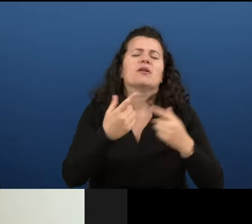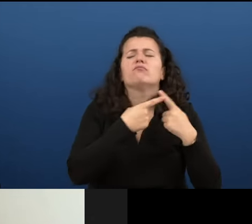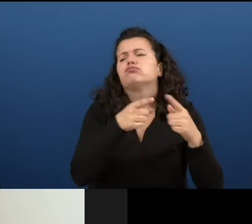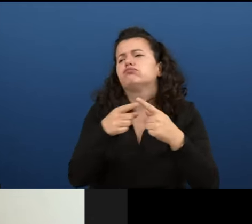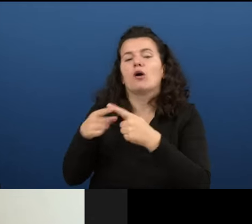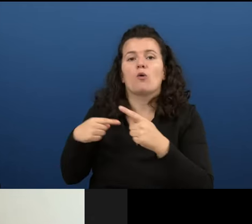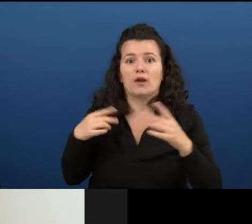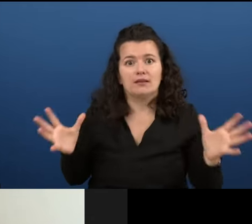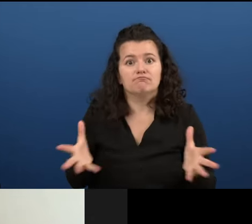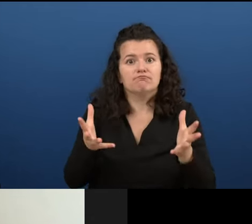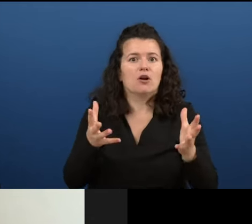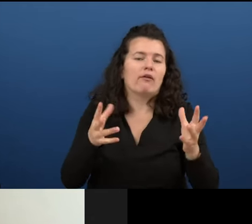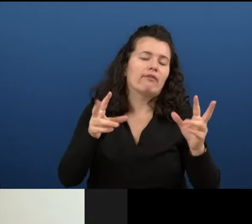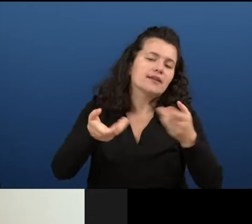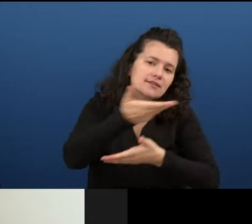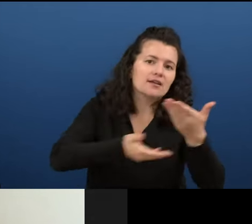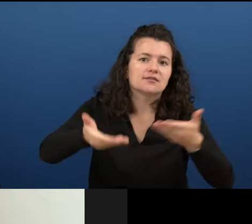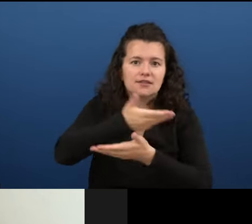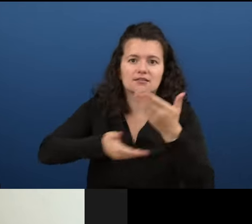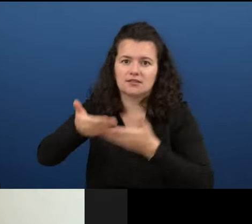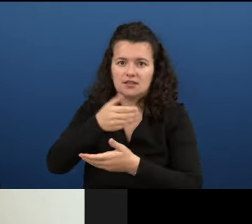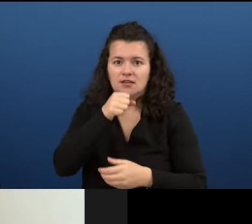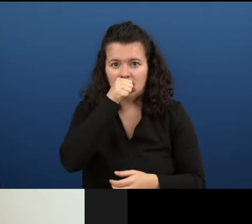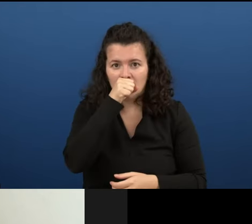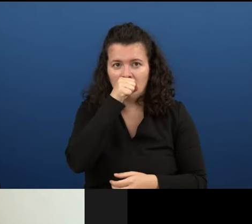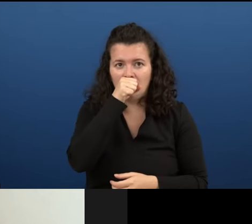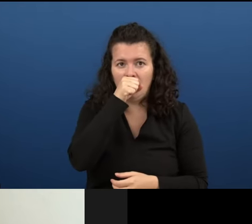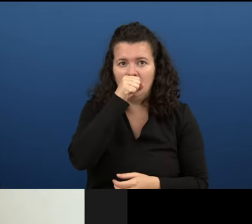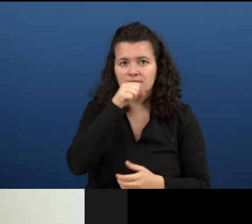10:51:59 are well informed on how to maybe live with somebody that disability because